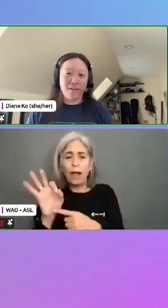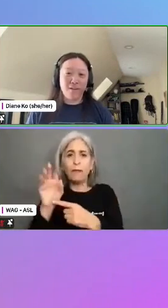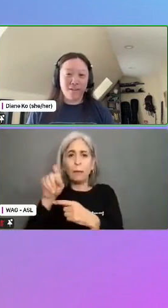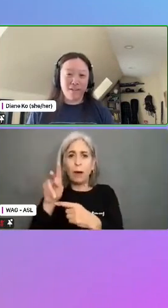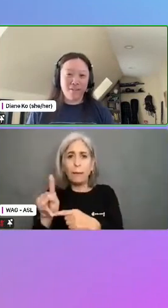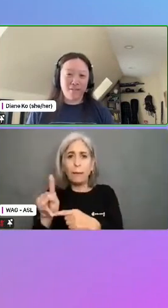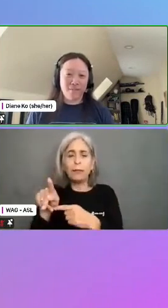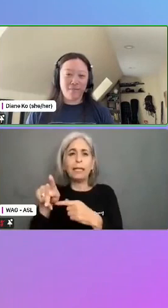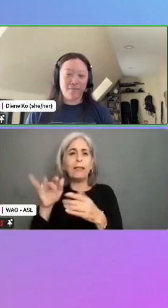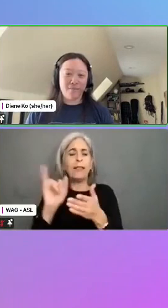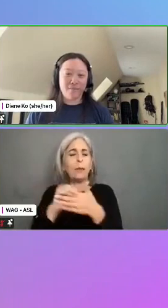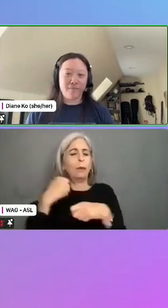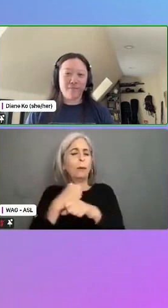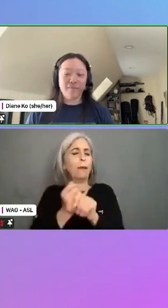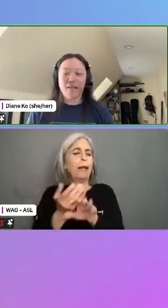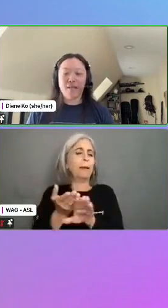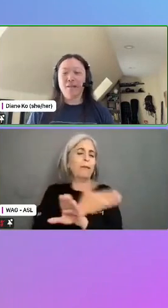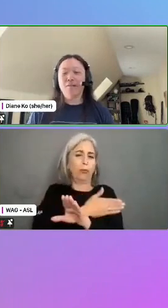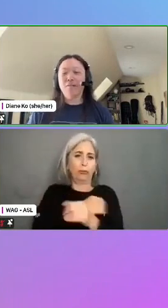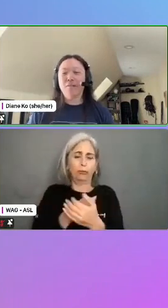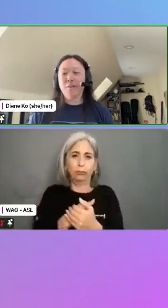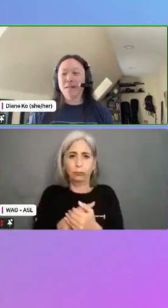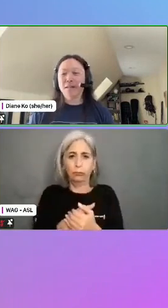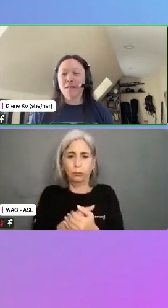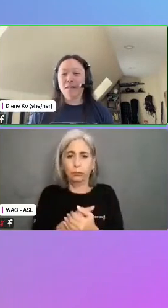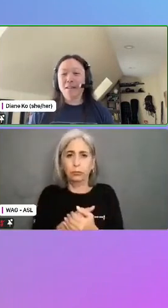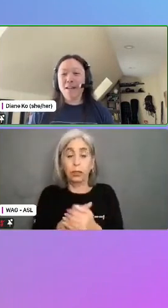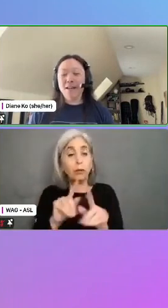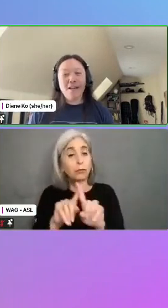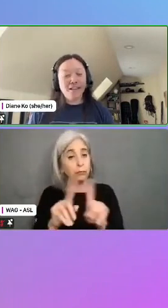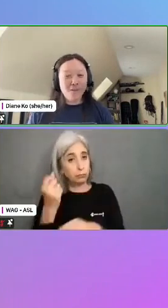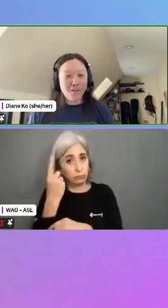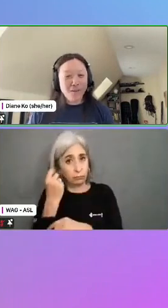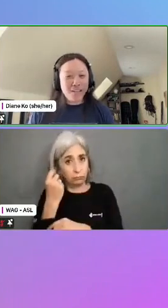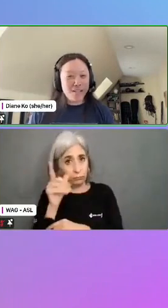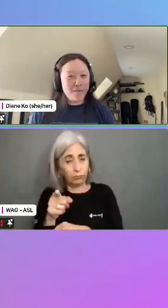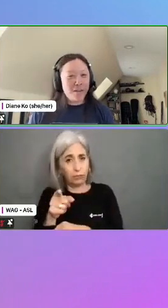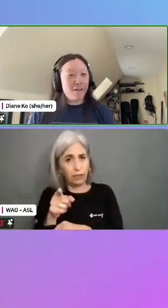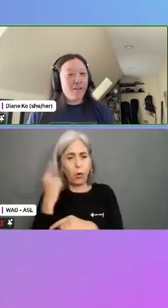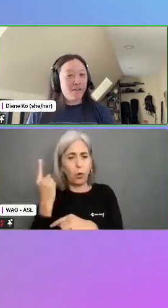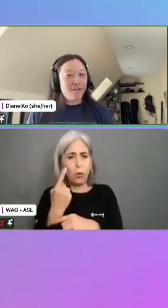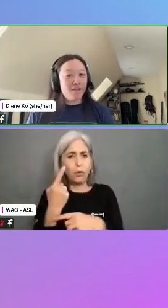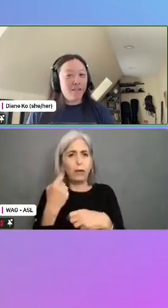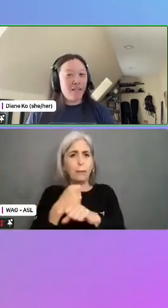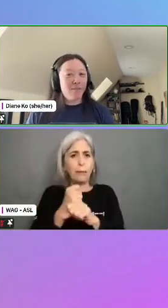element when it's not needed. This brings us to another